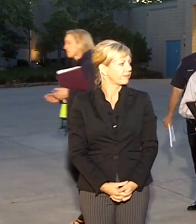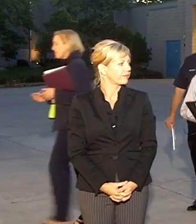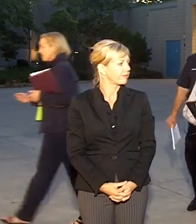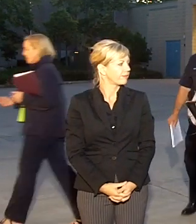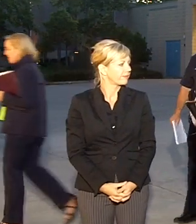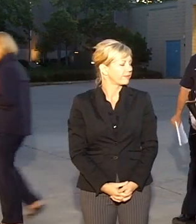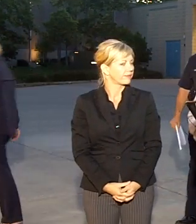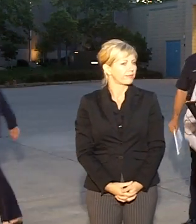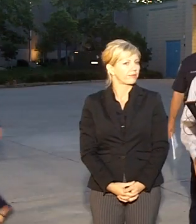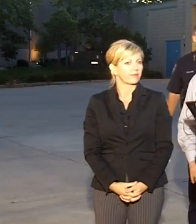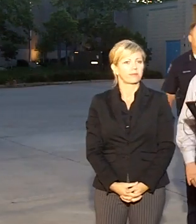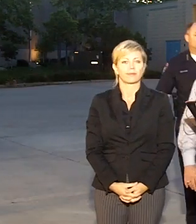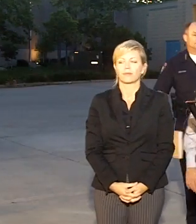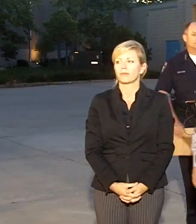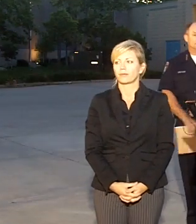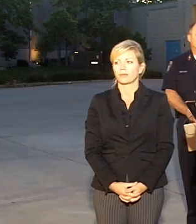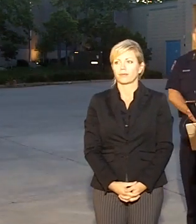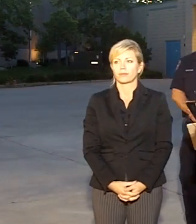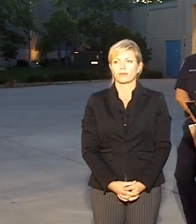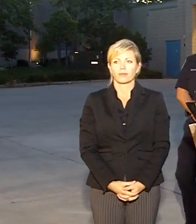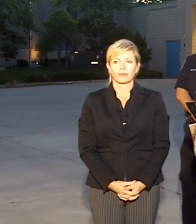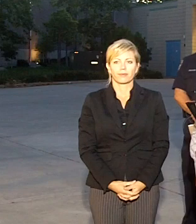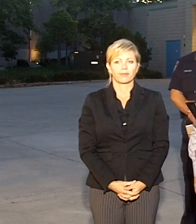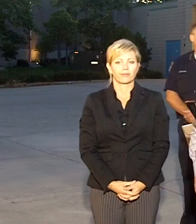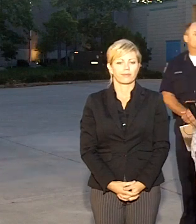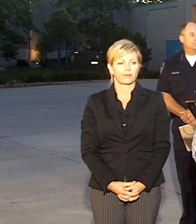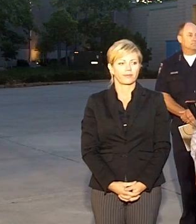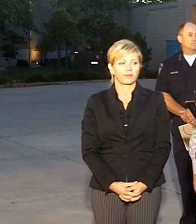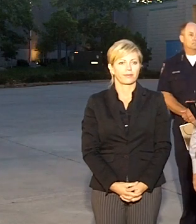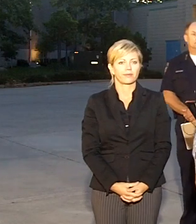ok everybody ready